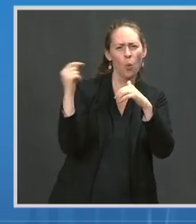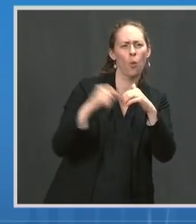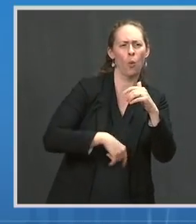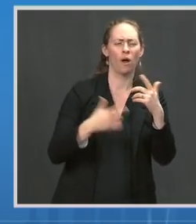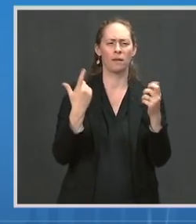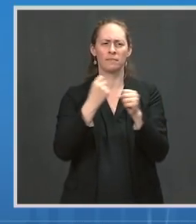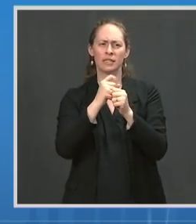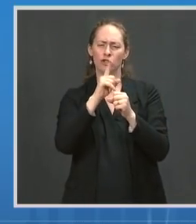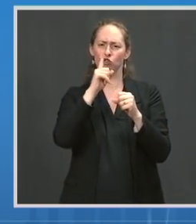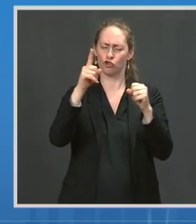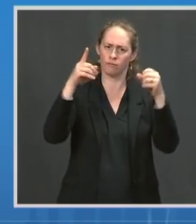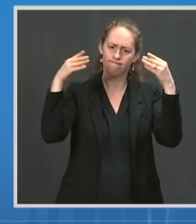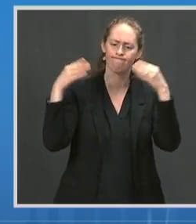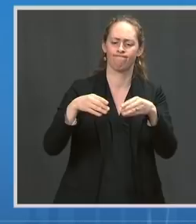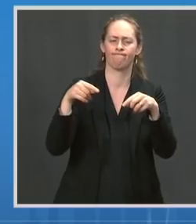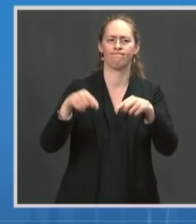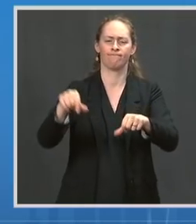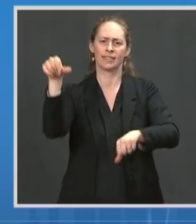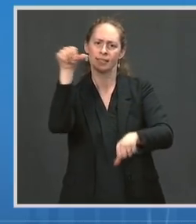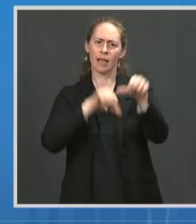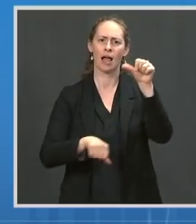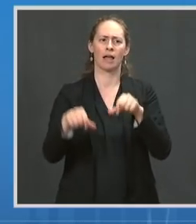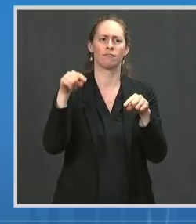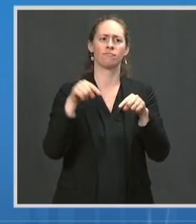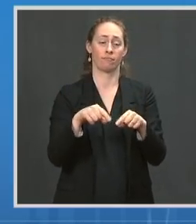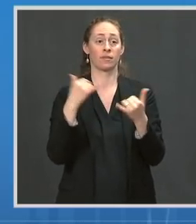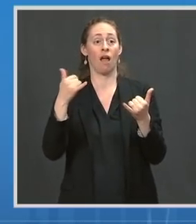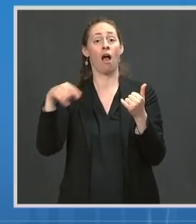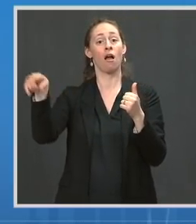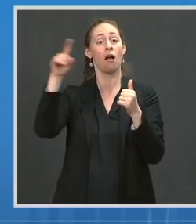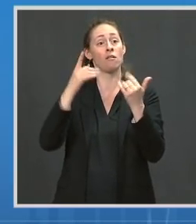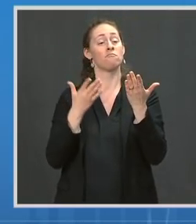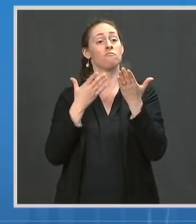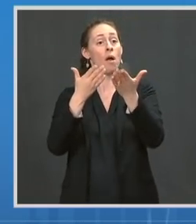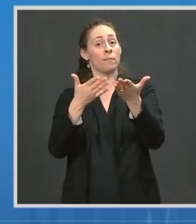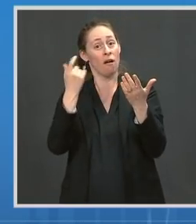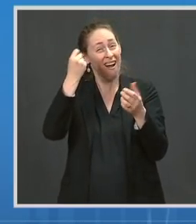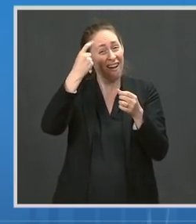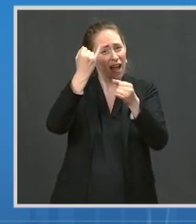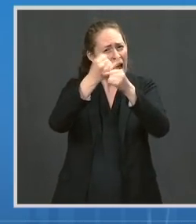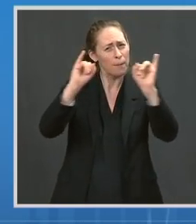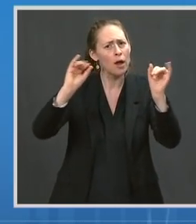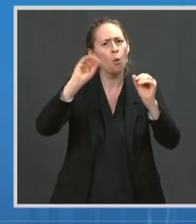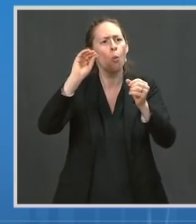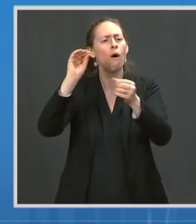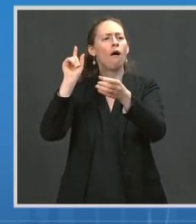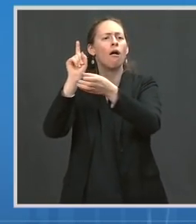The recommendation from this group of independent experts for a continued pause will allow additional time